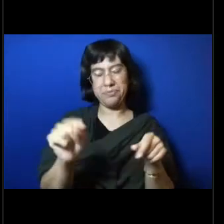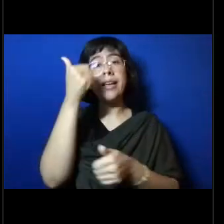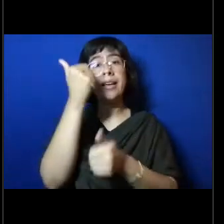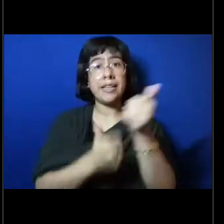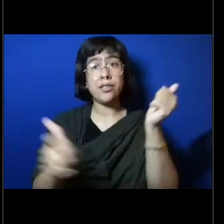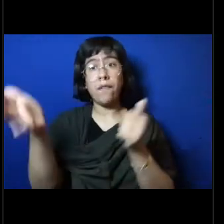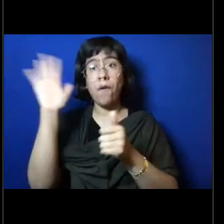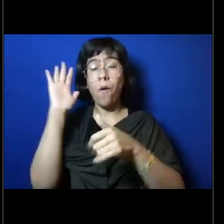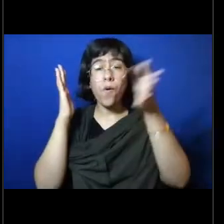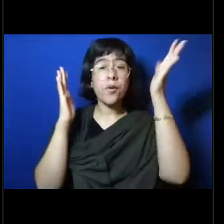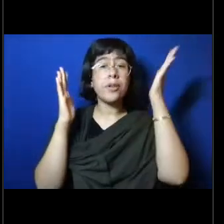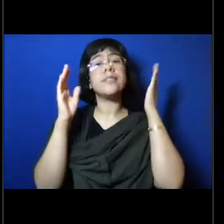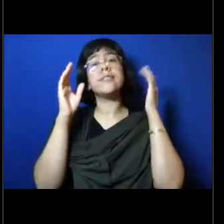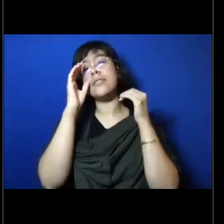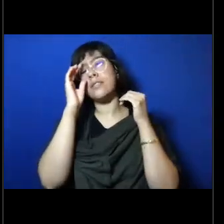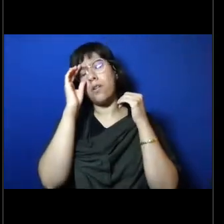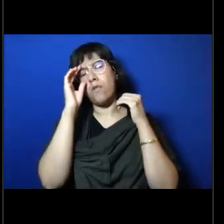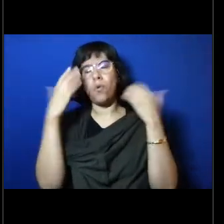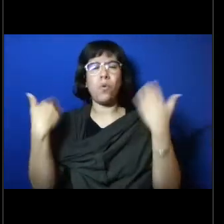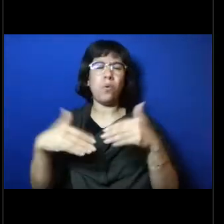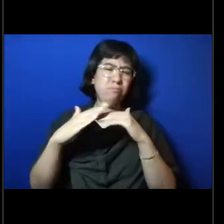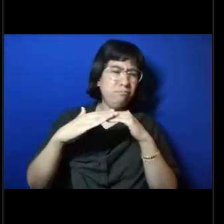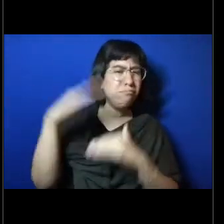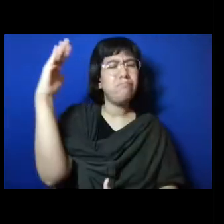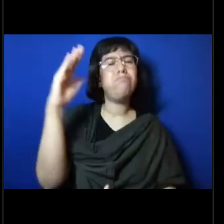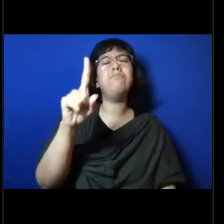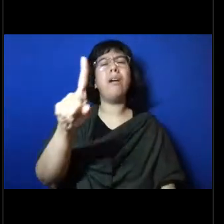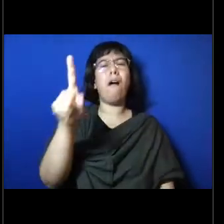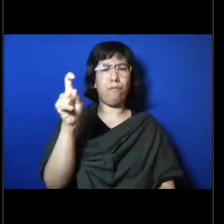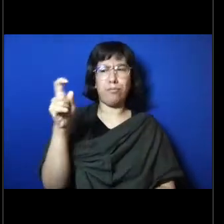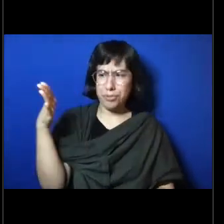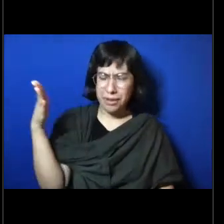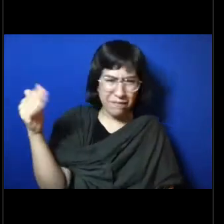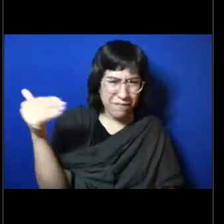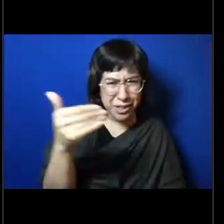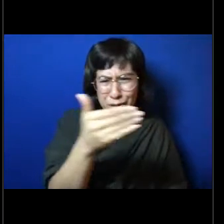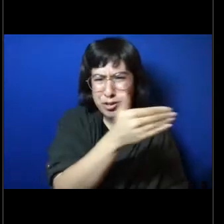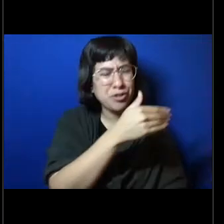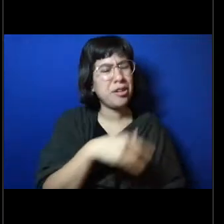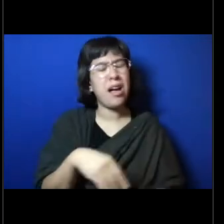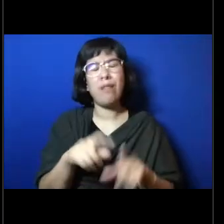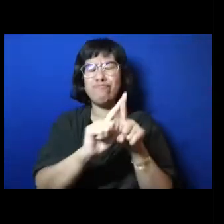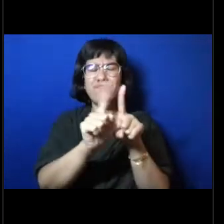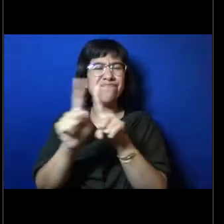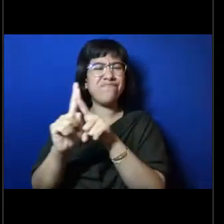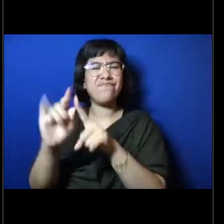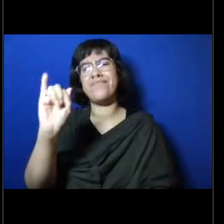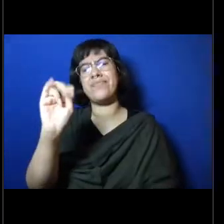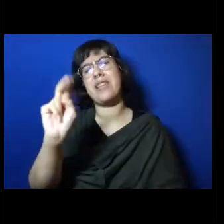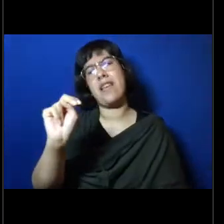you can find over a hundred species of fish and many hundreds of invertebrates in these.